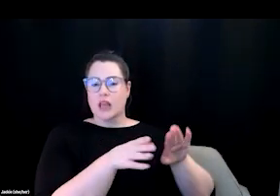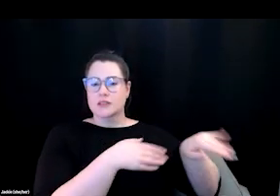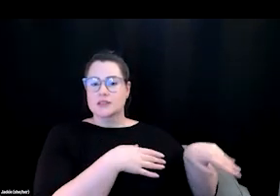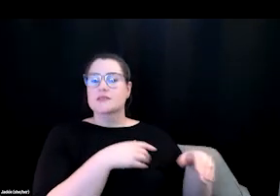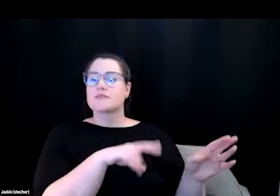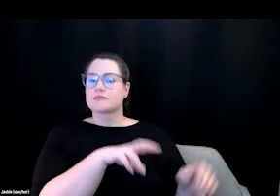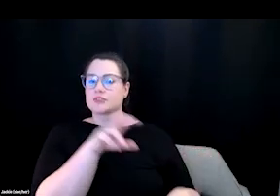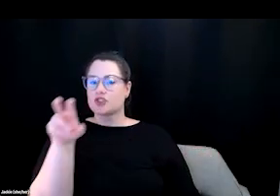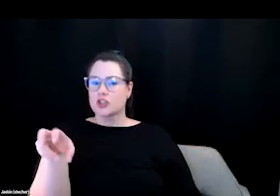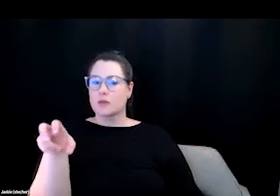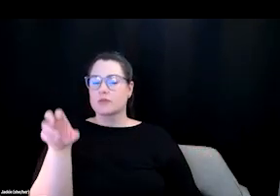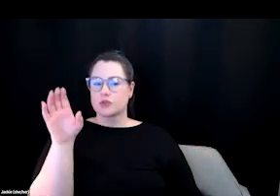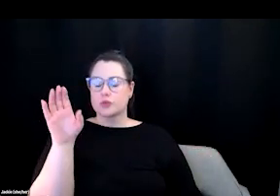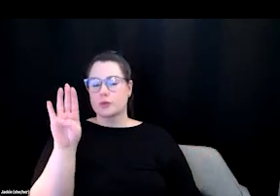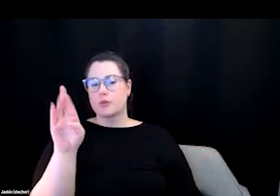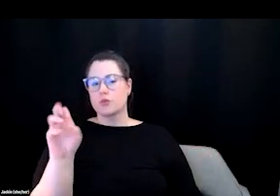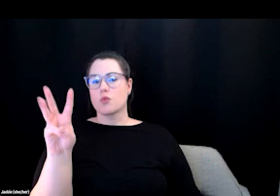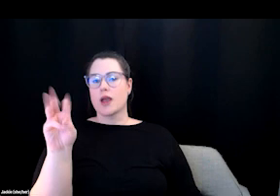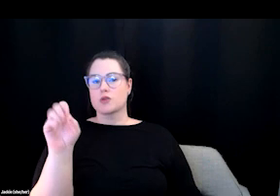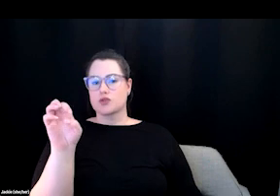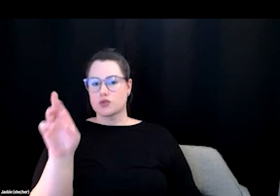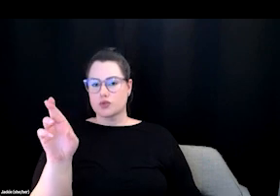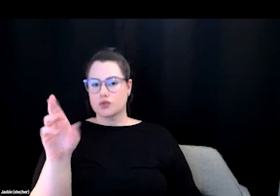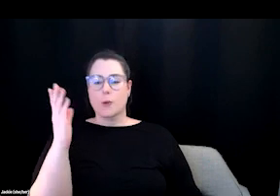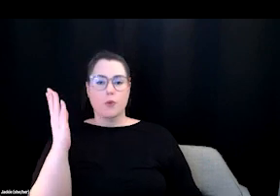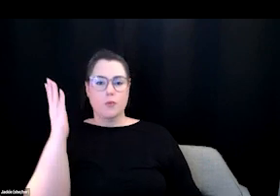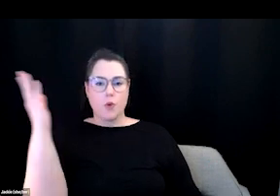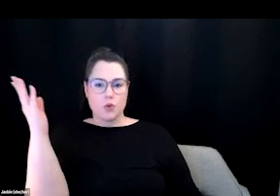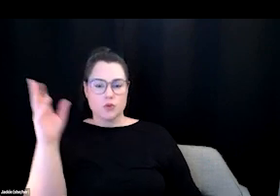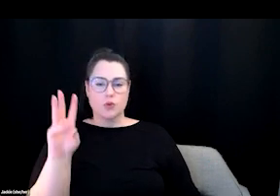So I'm going to go through the proposal wizard, let you see the proposal main page,